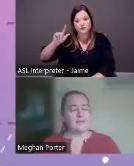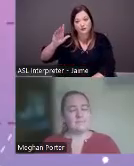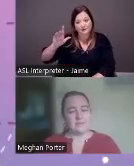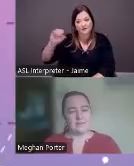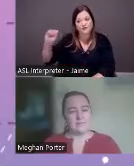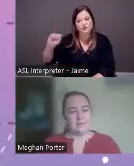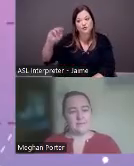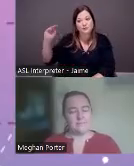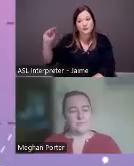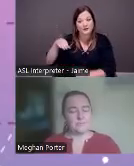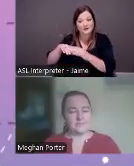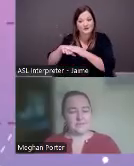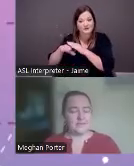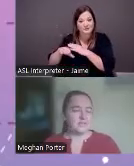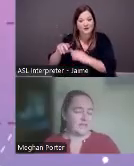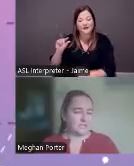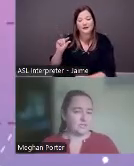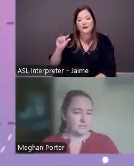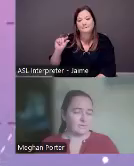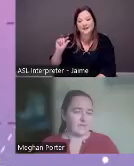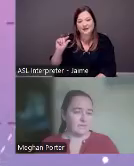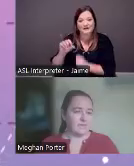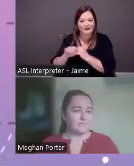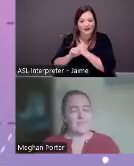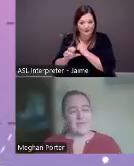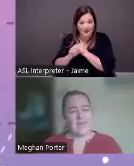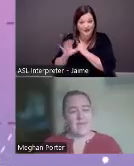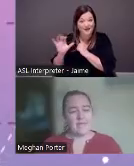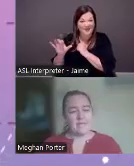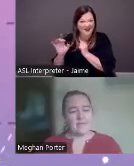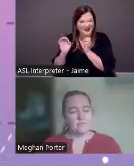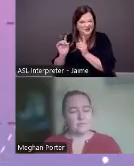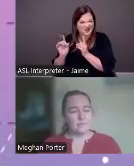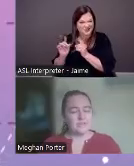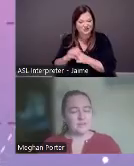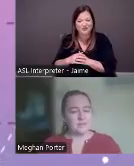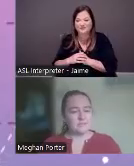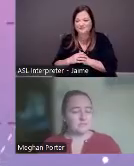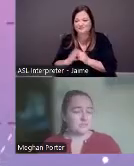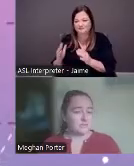mini-campaign, which was an educational campaign. And then we'll talk about results